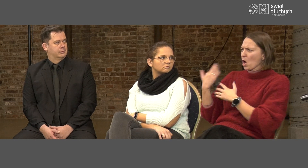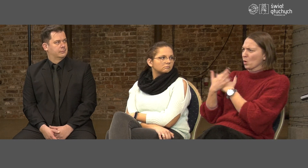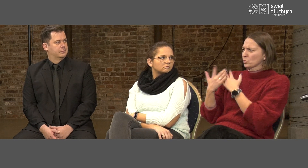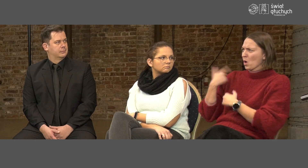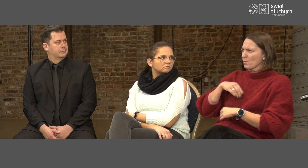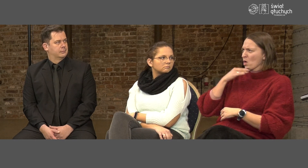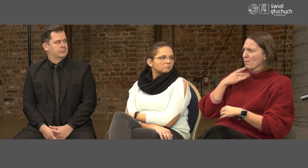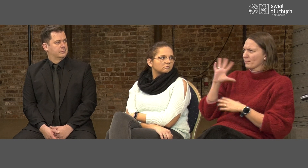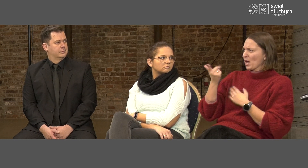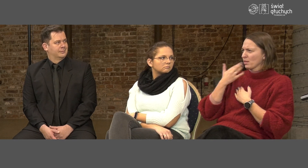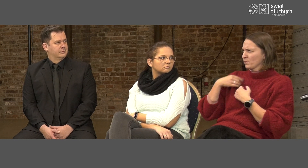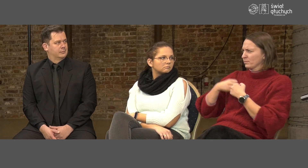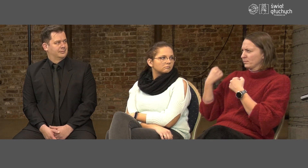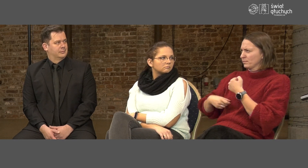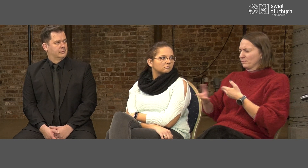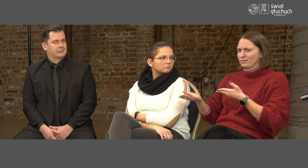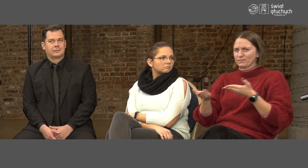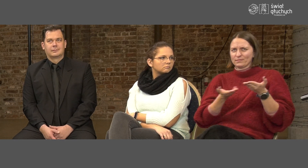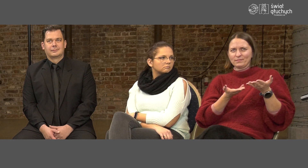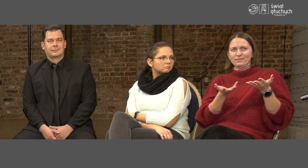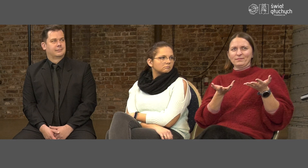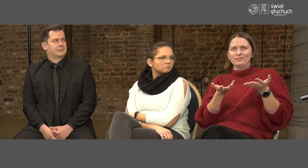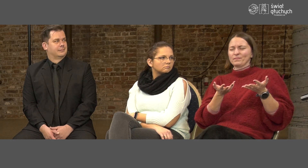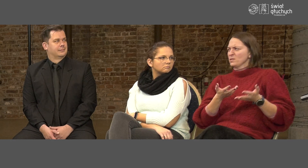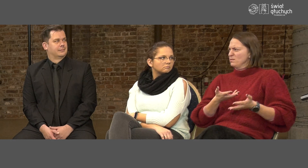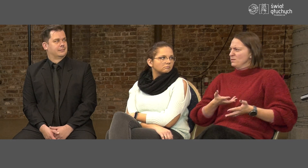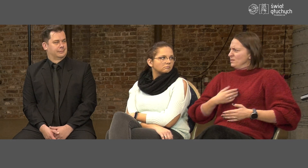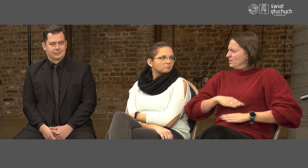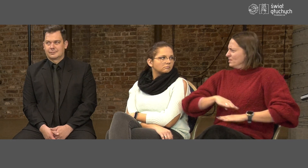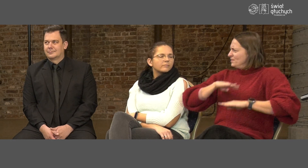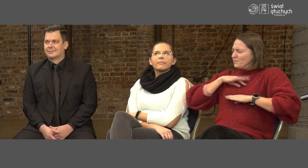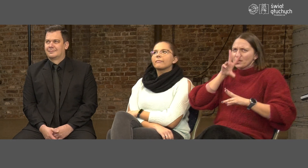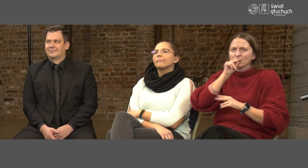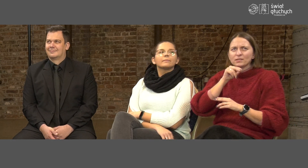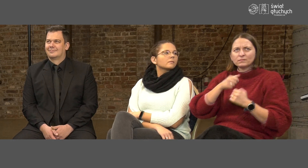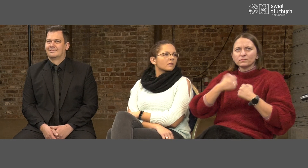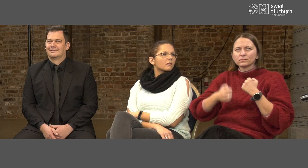The speech therapist said, "You speak beautifully," but now they tell me that "they don’t know what I’m saying,"